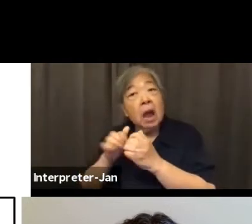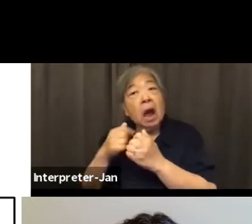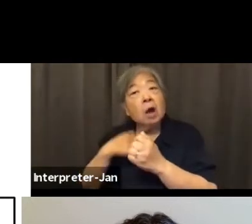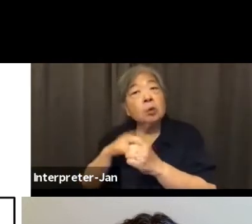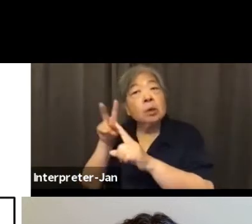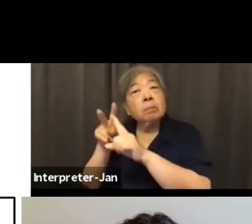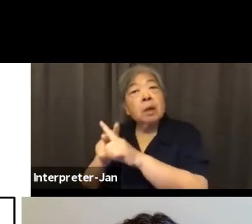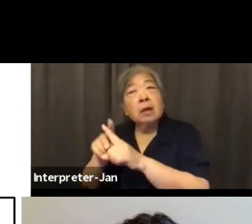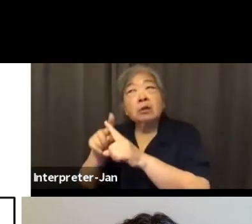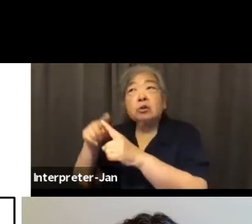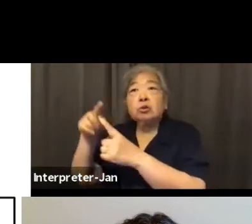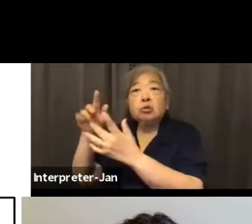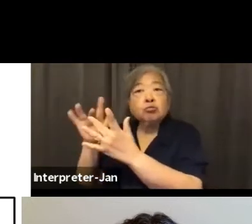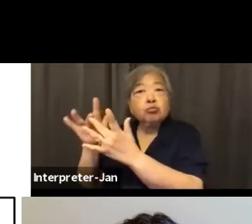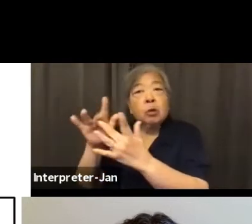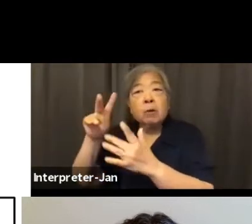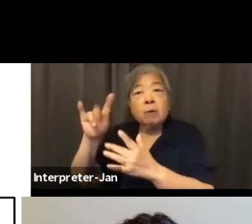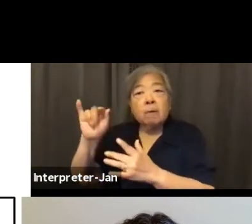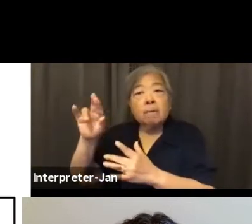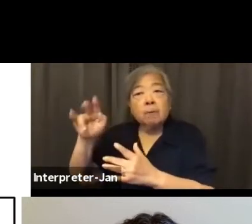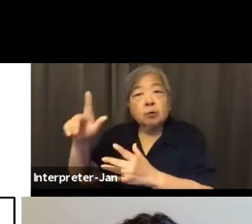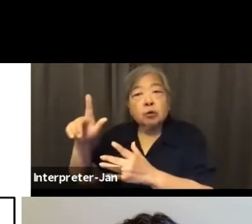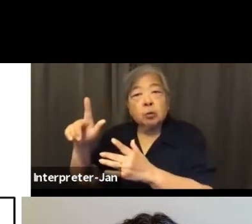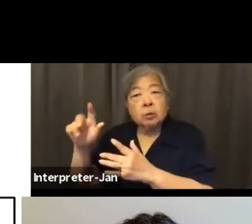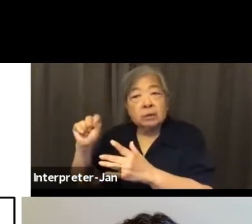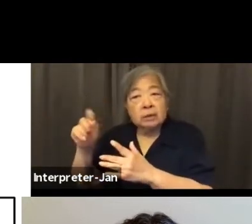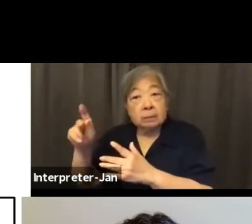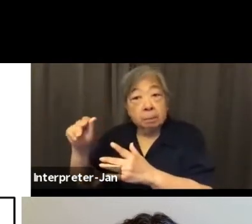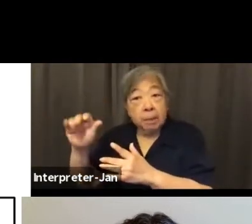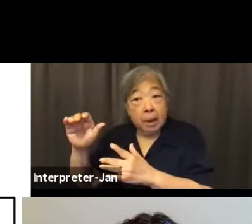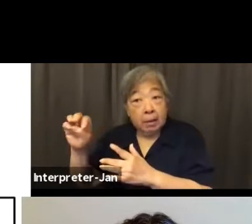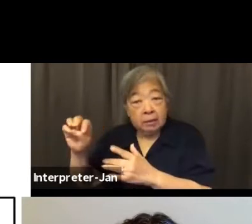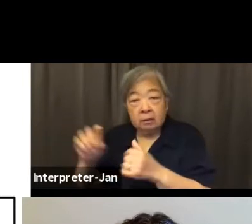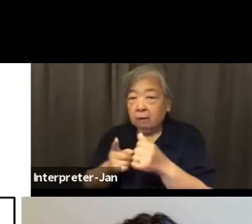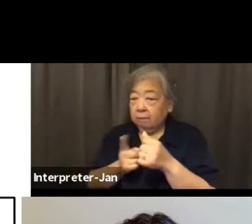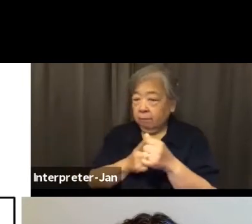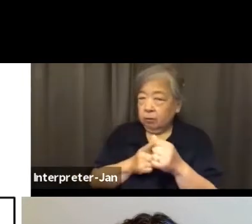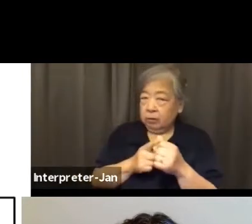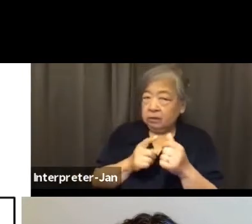The first thing I want to talk about is the accessibility and medical care assessment,